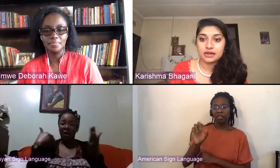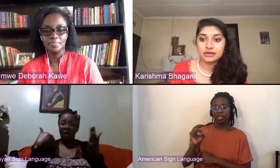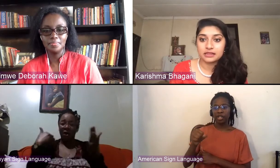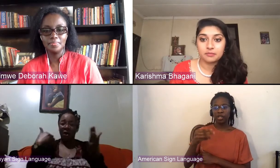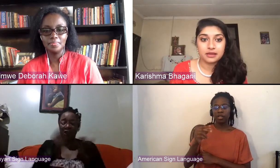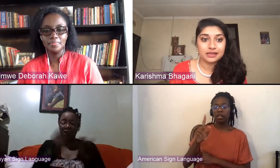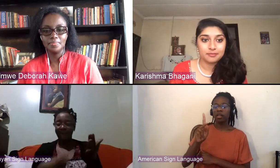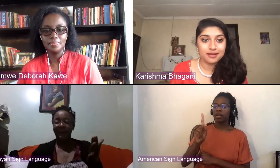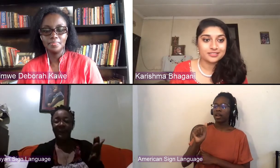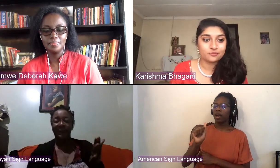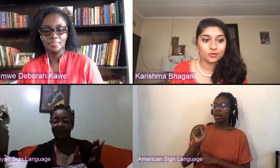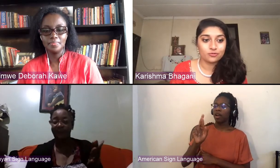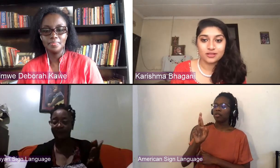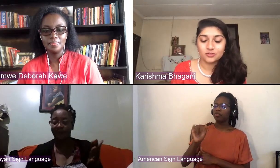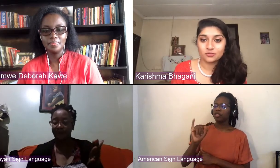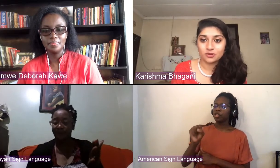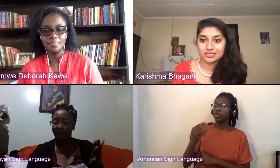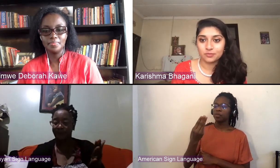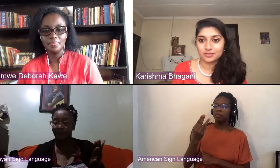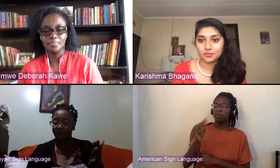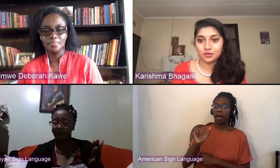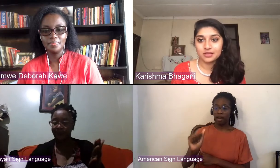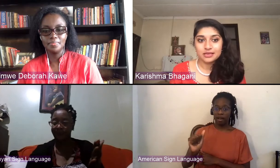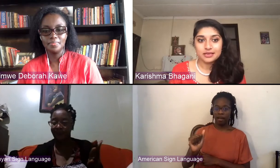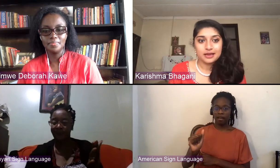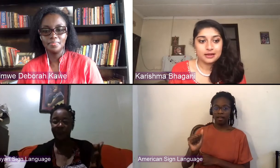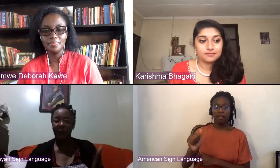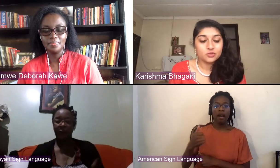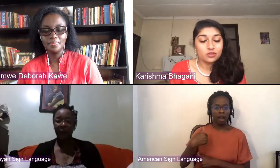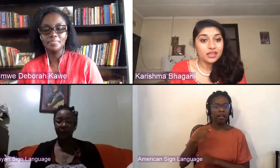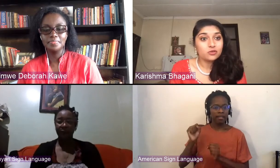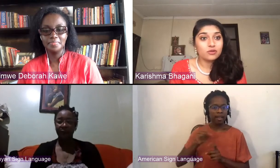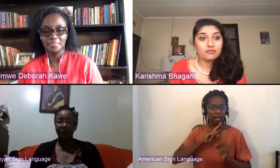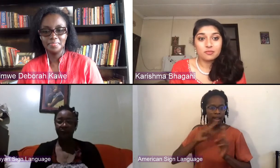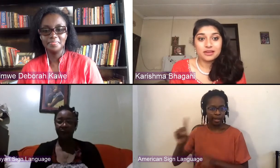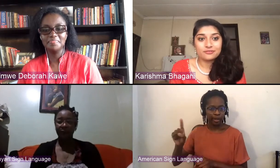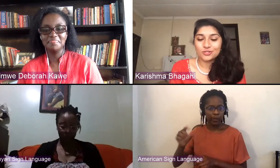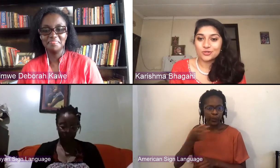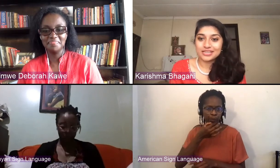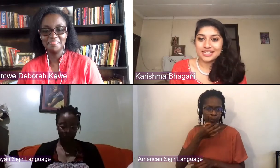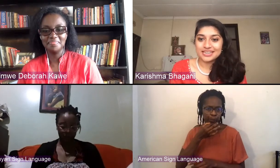and get them answered for you as soon as possible. So thank you everybody for tuning in